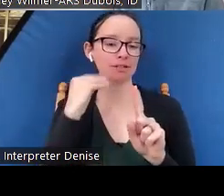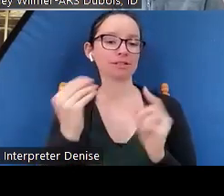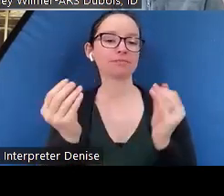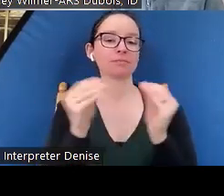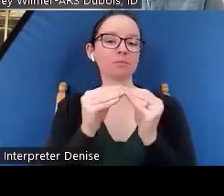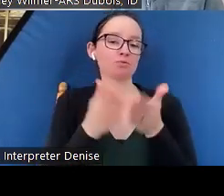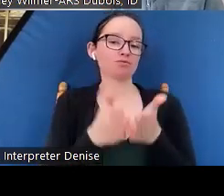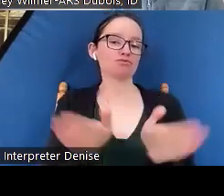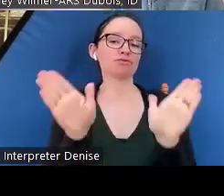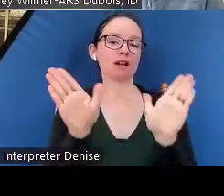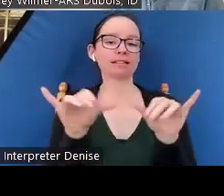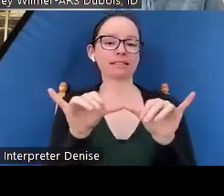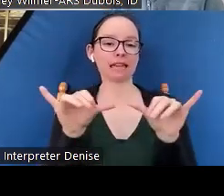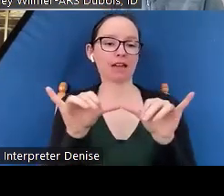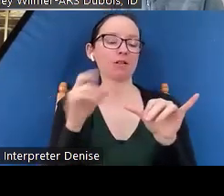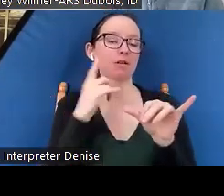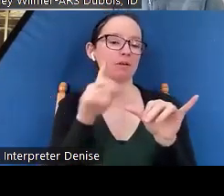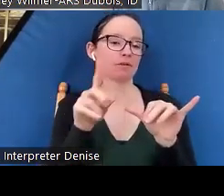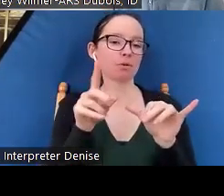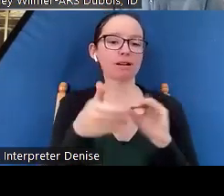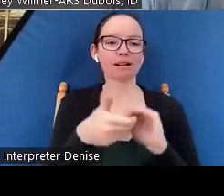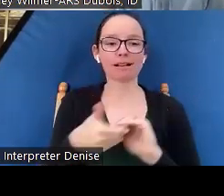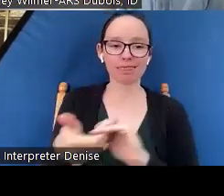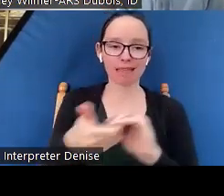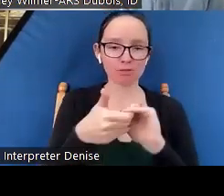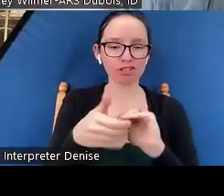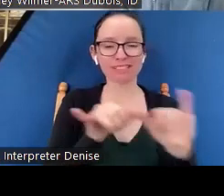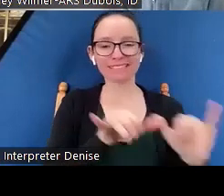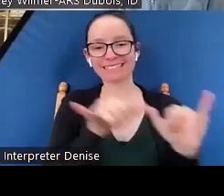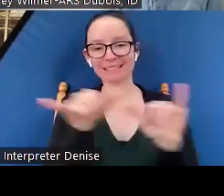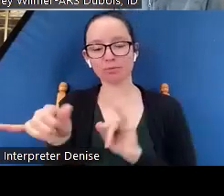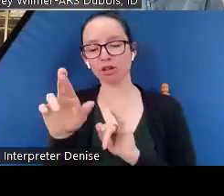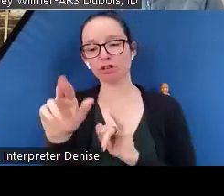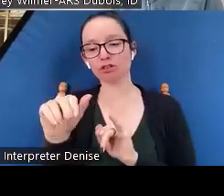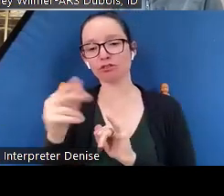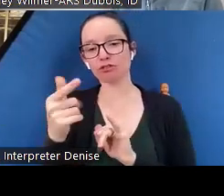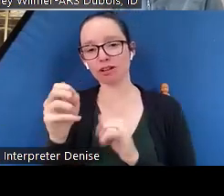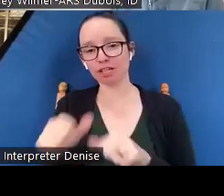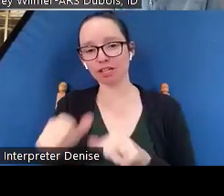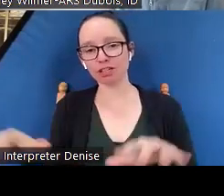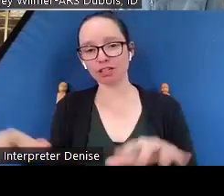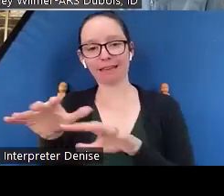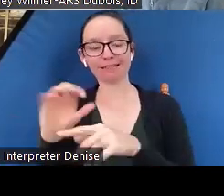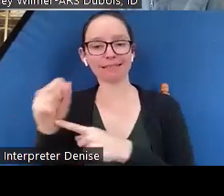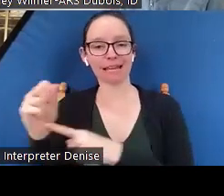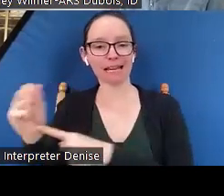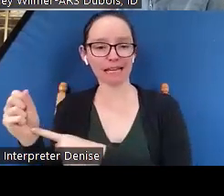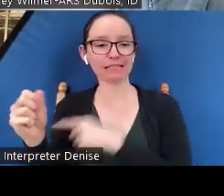collaboration and similar rangeland settings and then emerging projects, for example at the Barta Brothers Ranchin